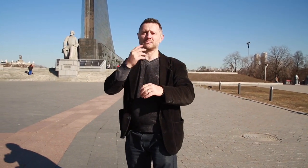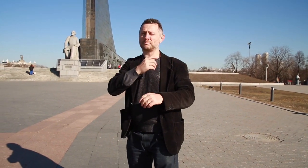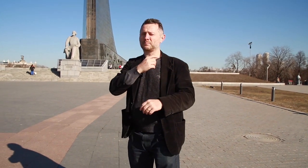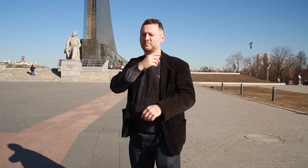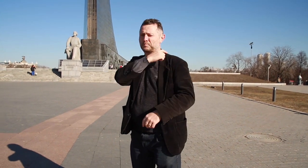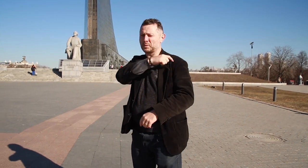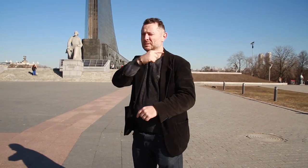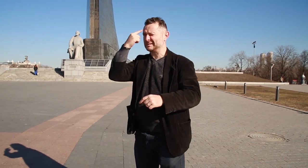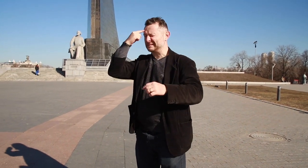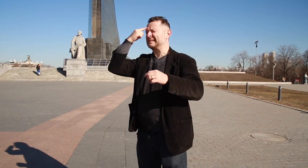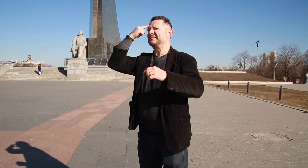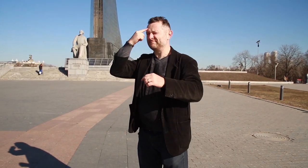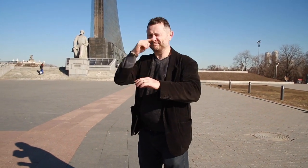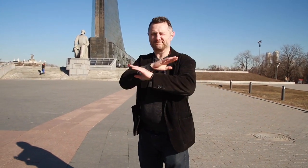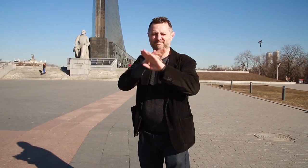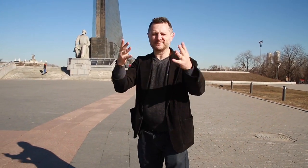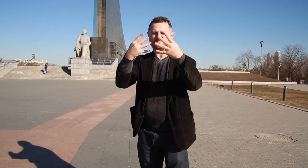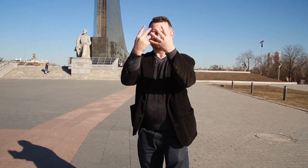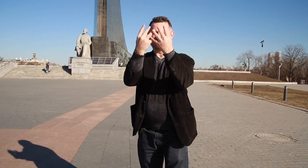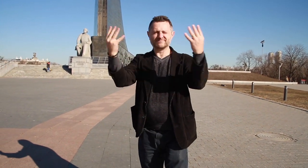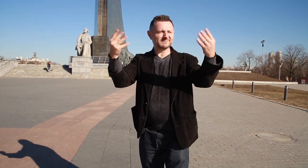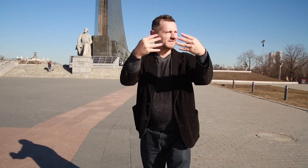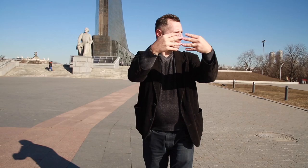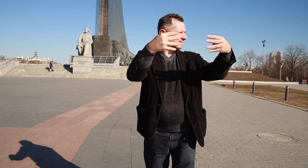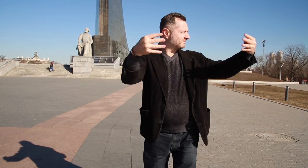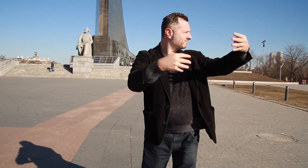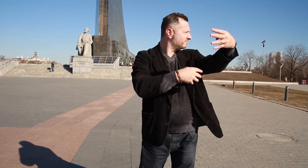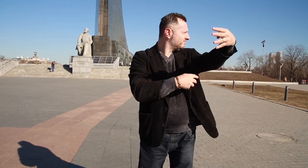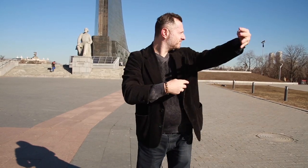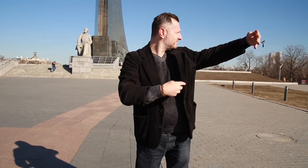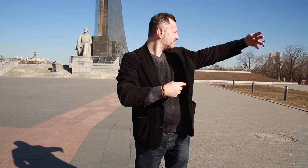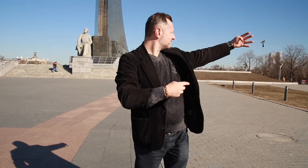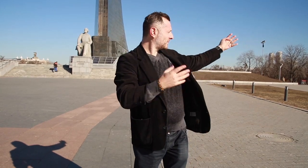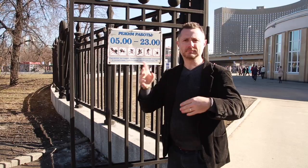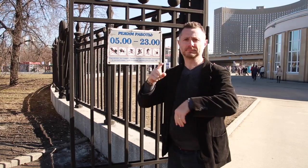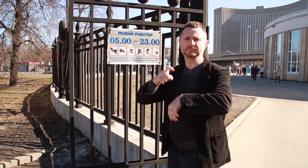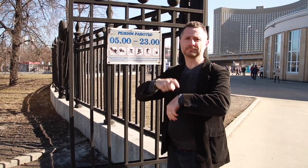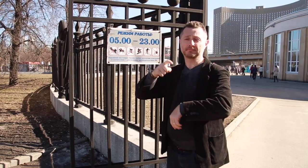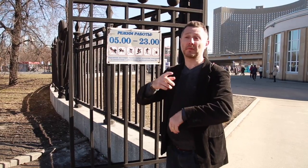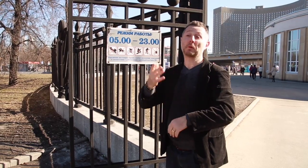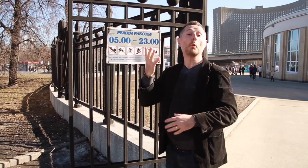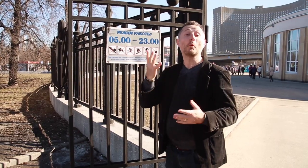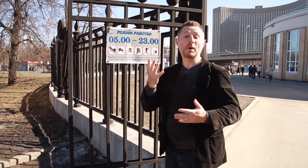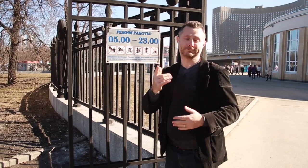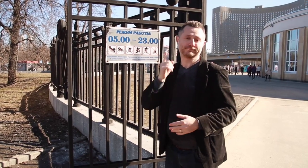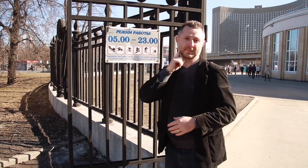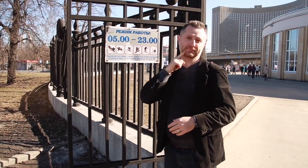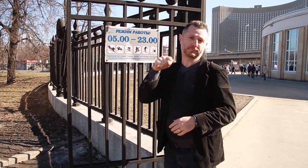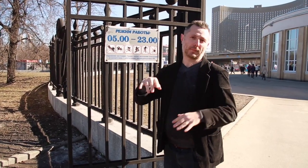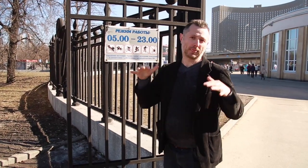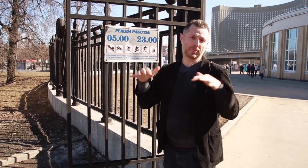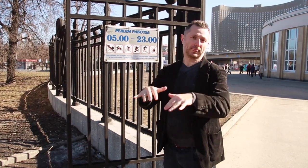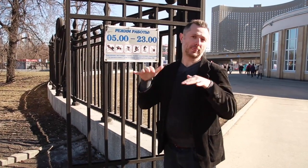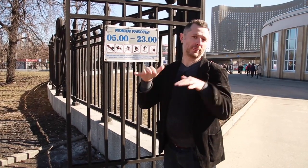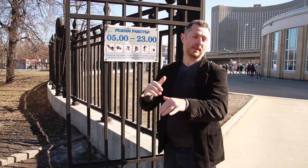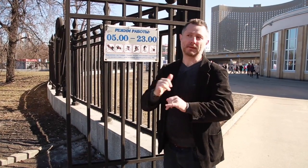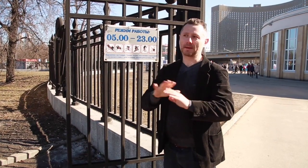they built a fence around the monument. The new limitations—the park closing at 23:00, for example—did not suit Deaf norms so these gatherings faded